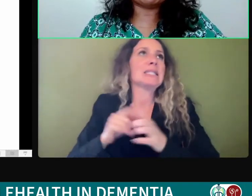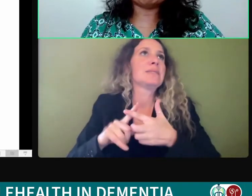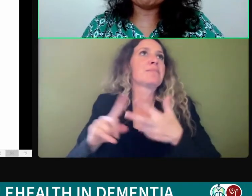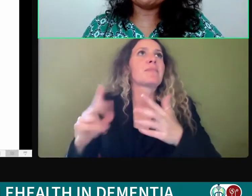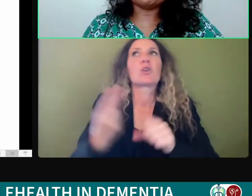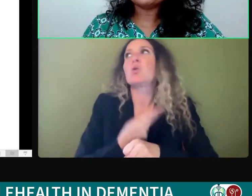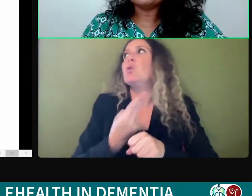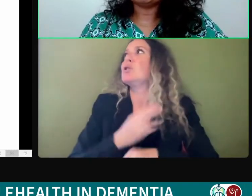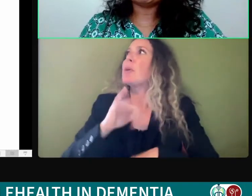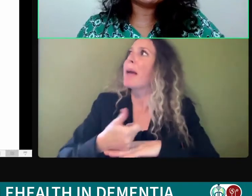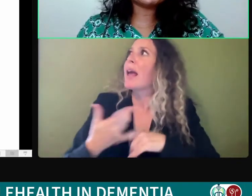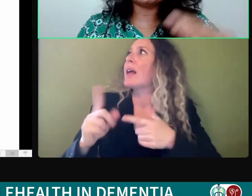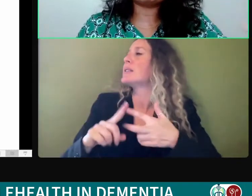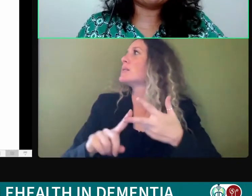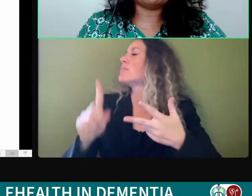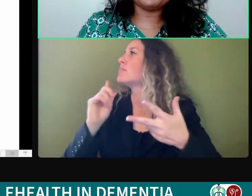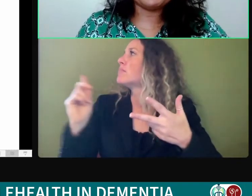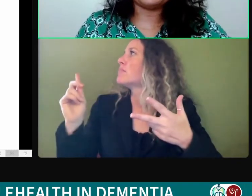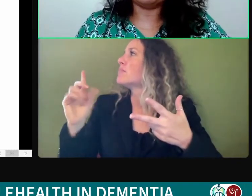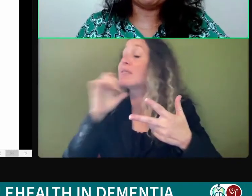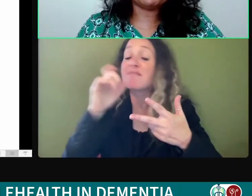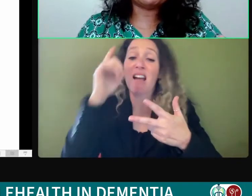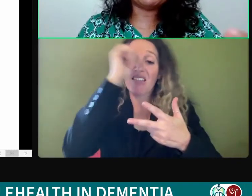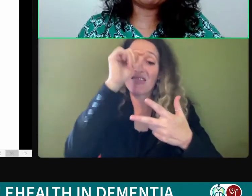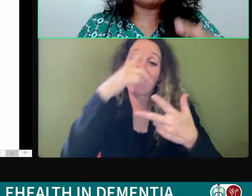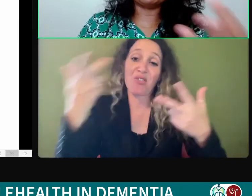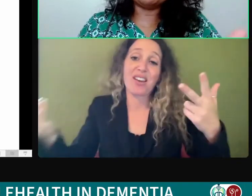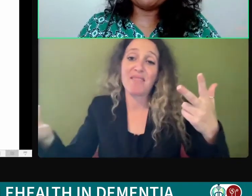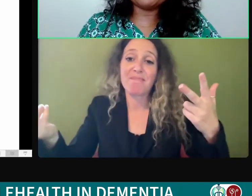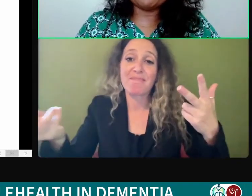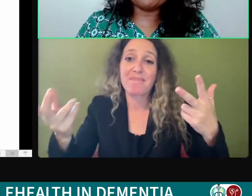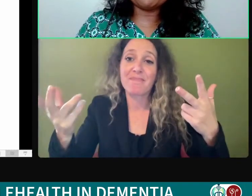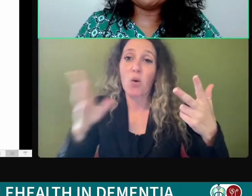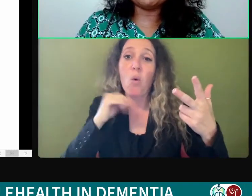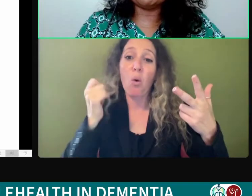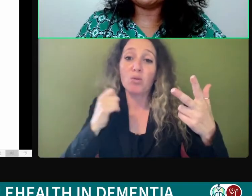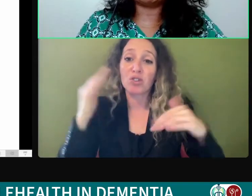very important. They're not just theoretically using older adults, there's often you wonder,